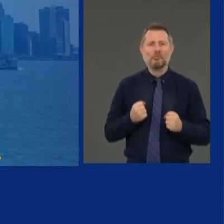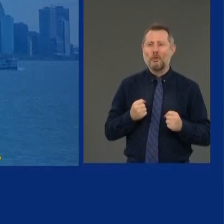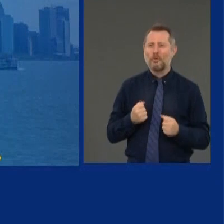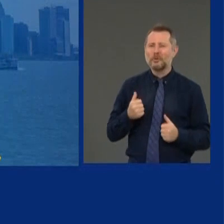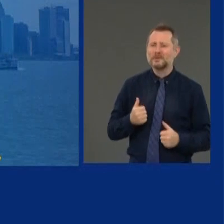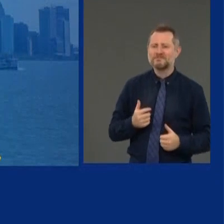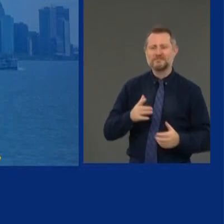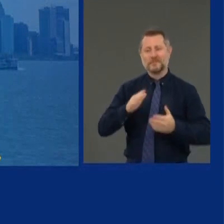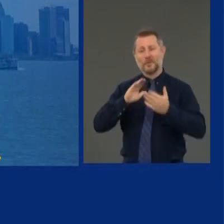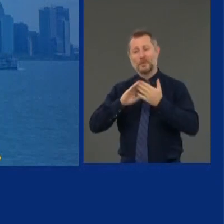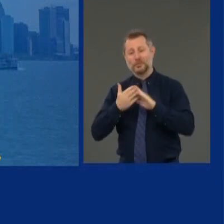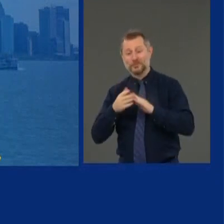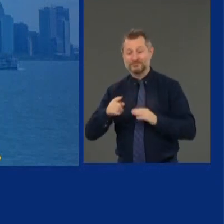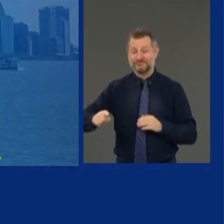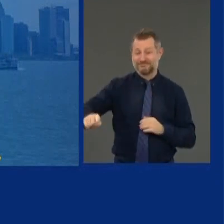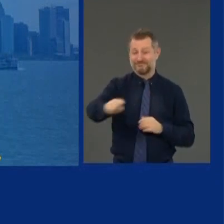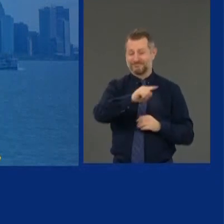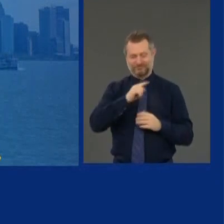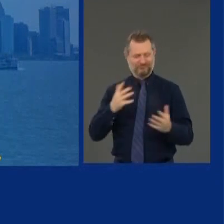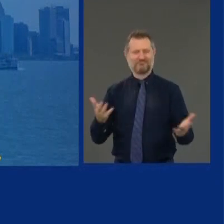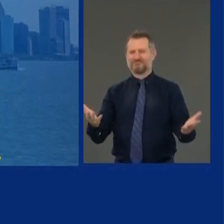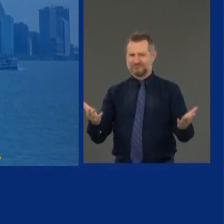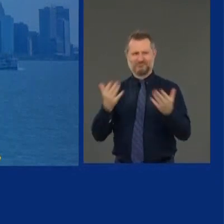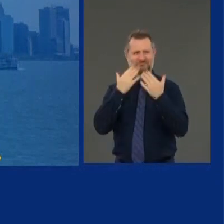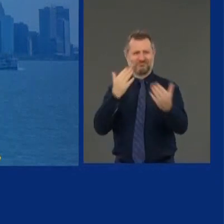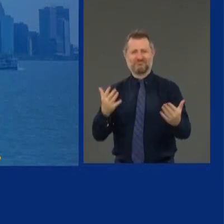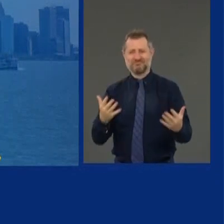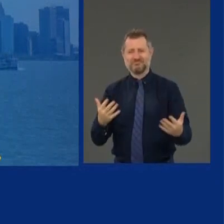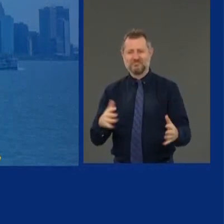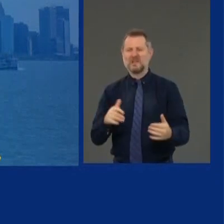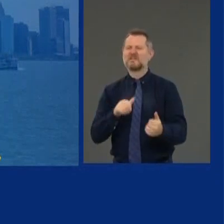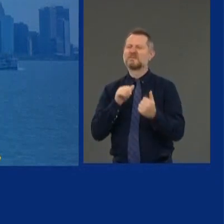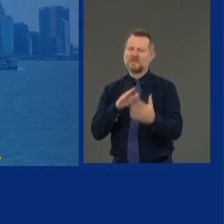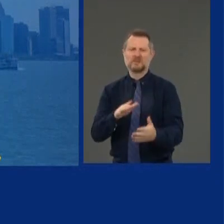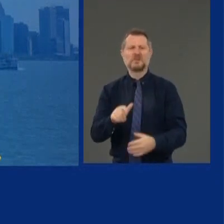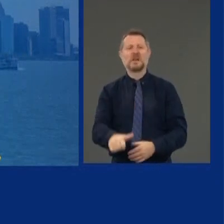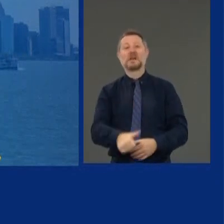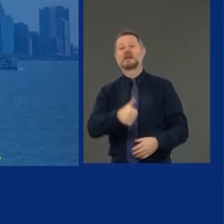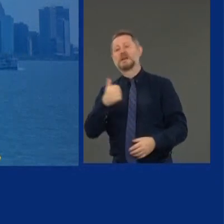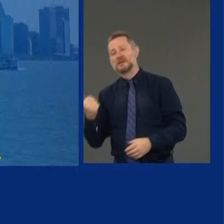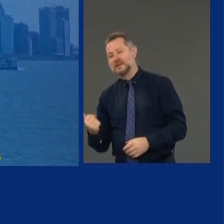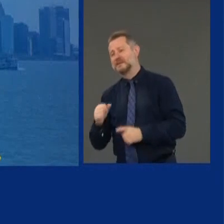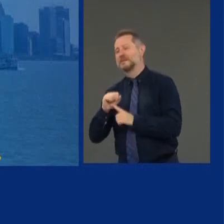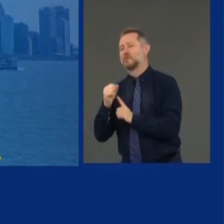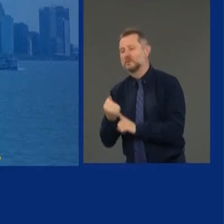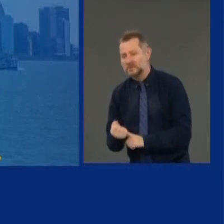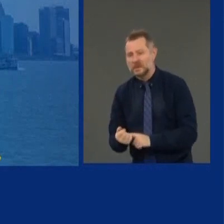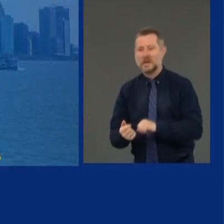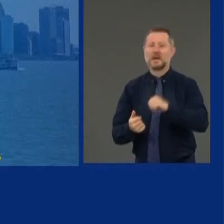WE ARE STRONGER FOR IT. I BELIEVE THAT. WE'RE STRONGER AS A COMMUNITY.